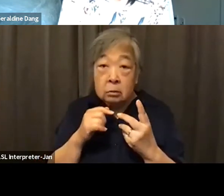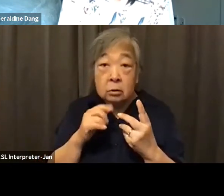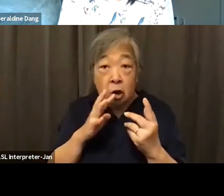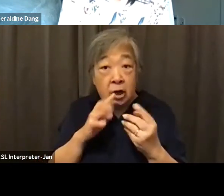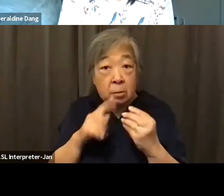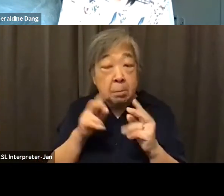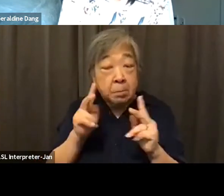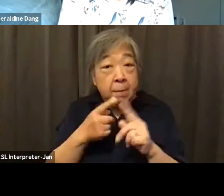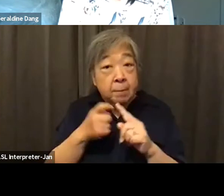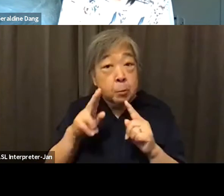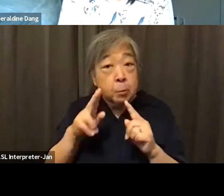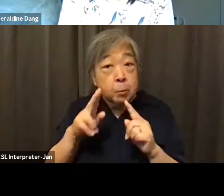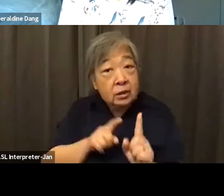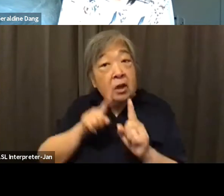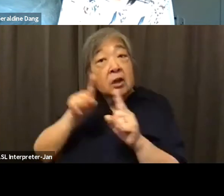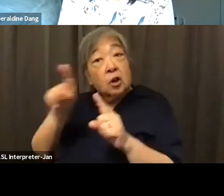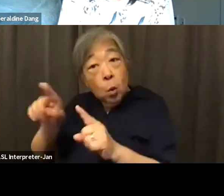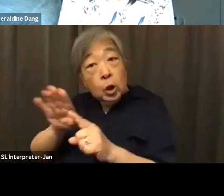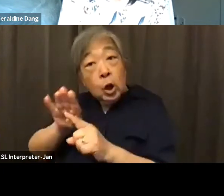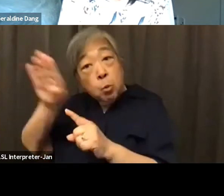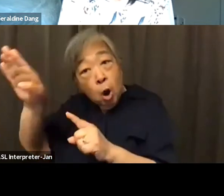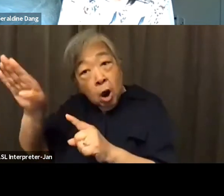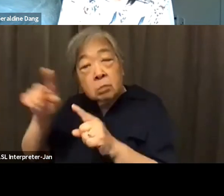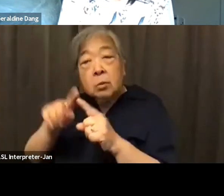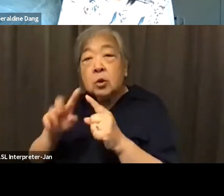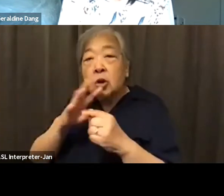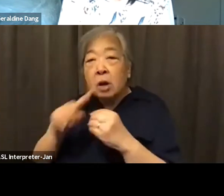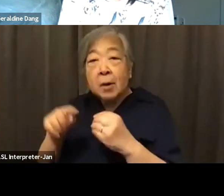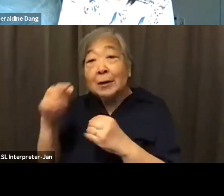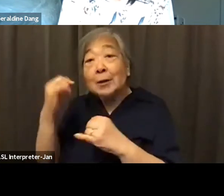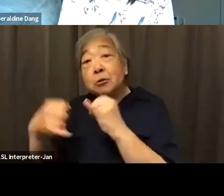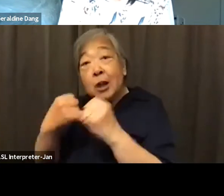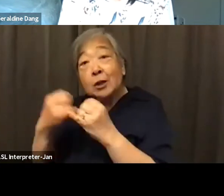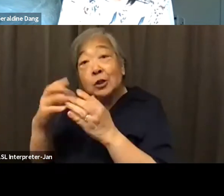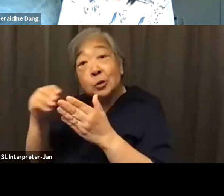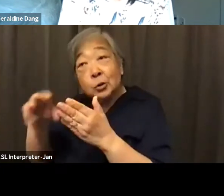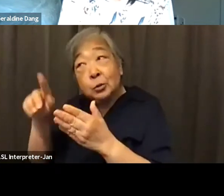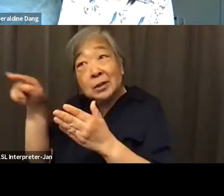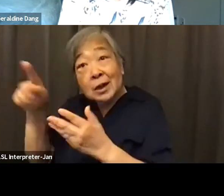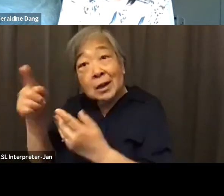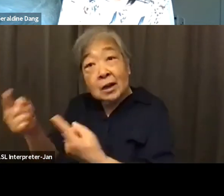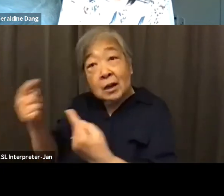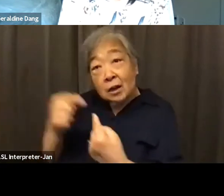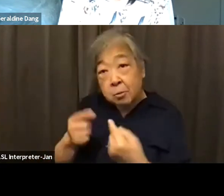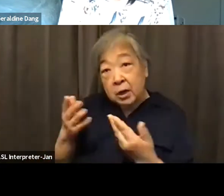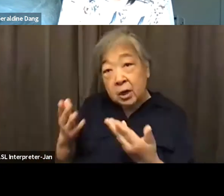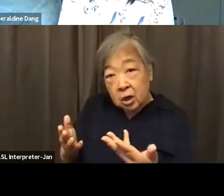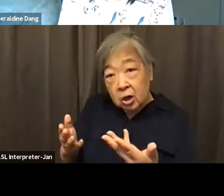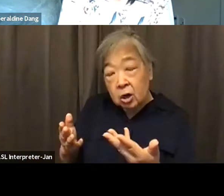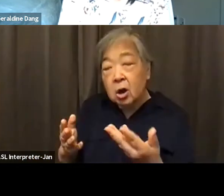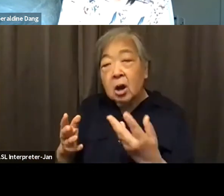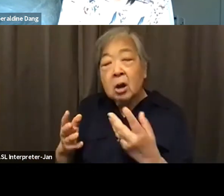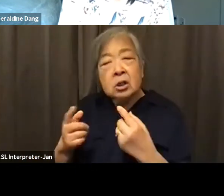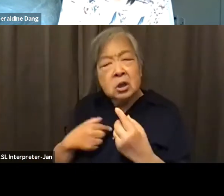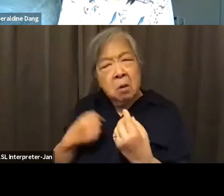abroad but also international visitors, international students coming here, and I imagine what must